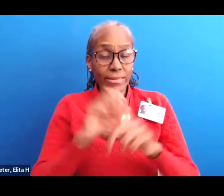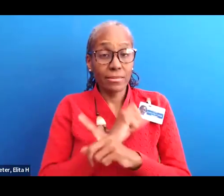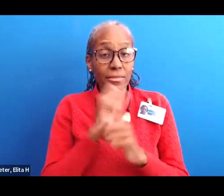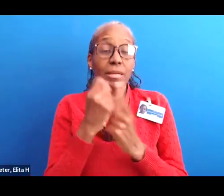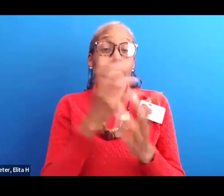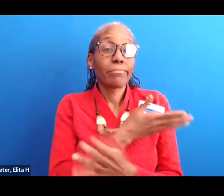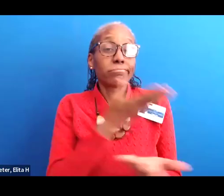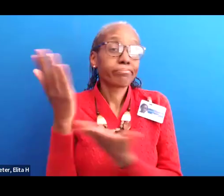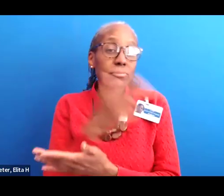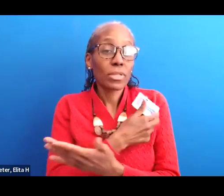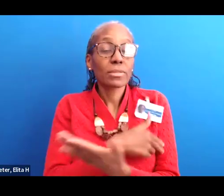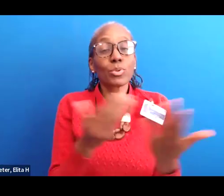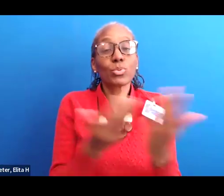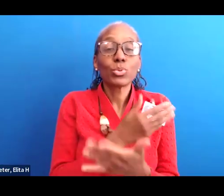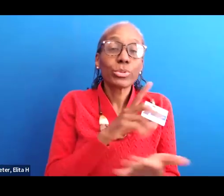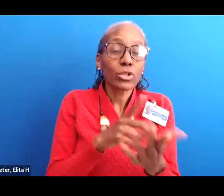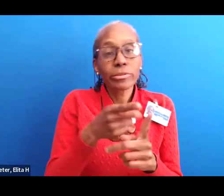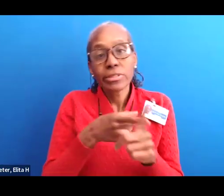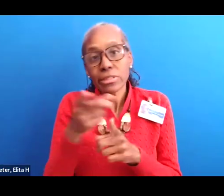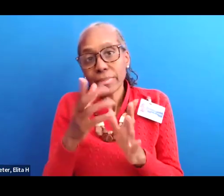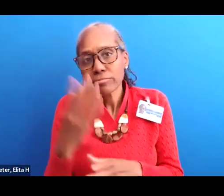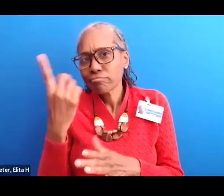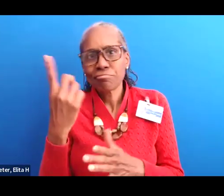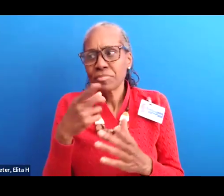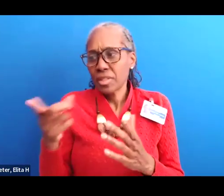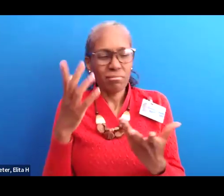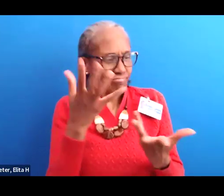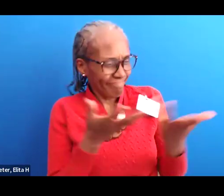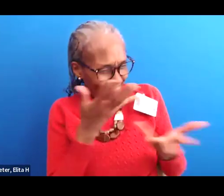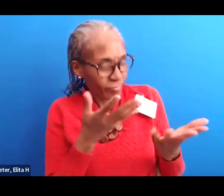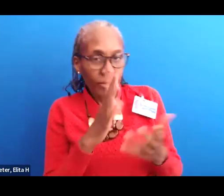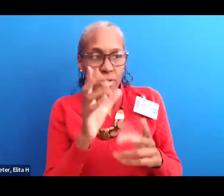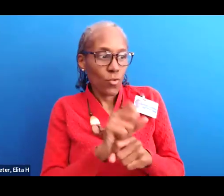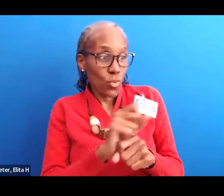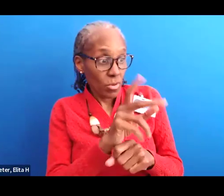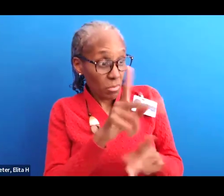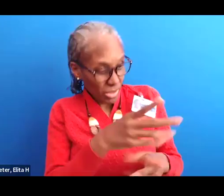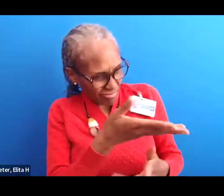might go to a new doctor or a specialist or something. Maybe they've never worked with somebody with paralysis before.